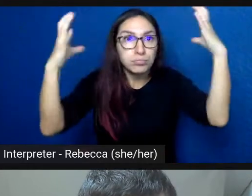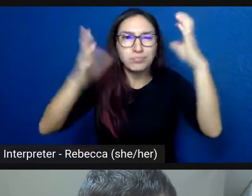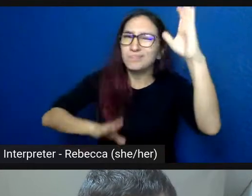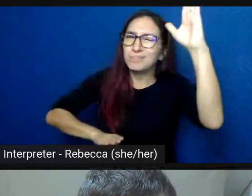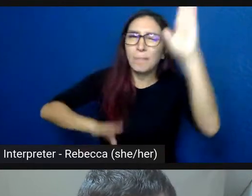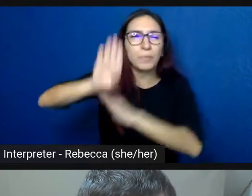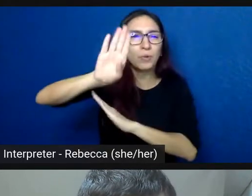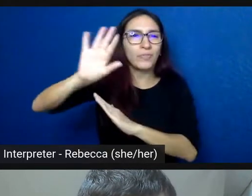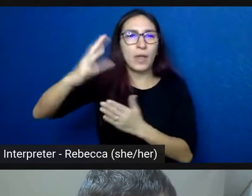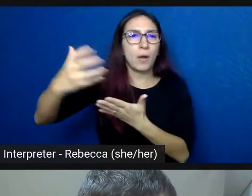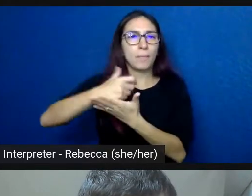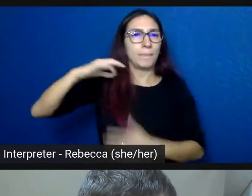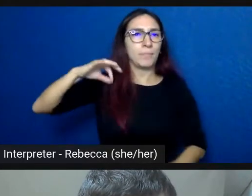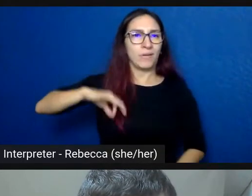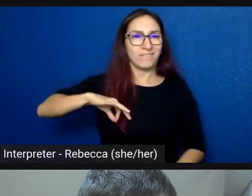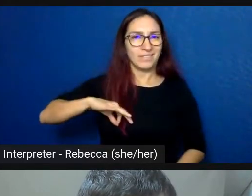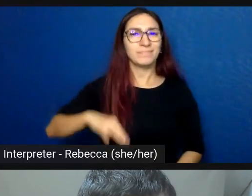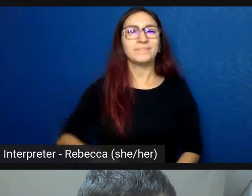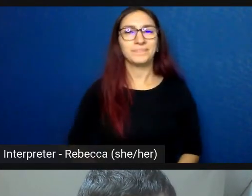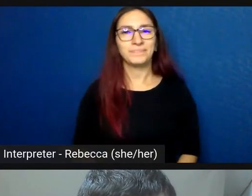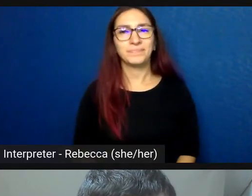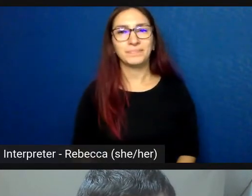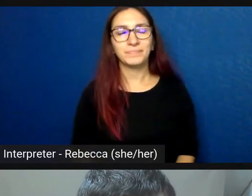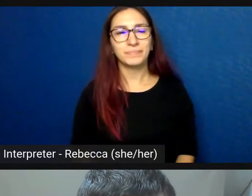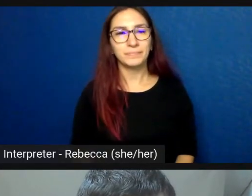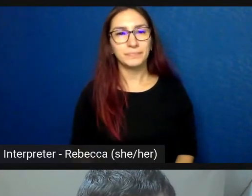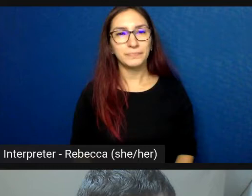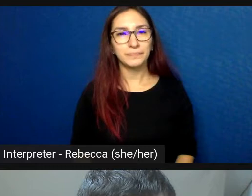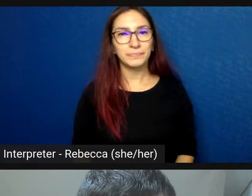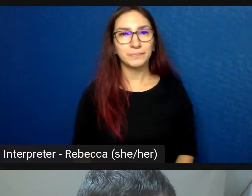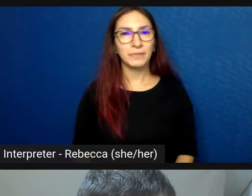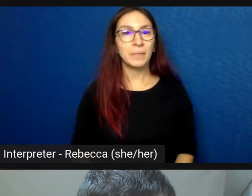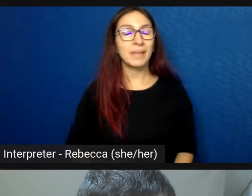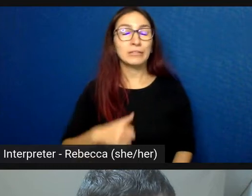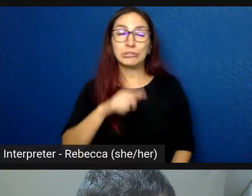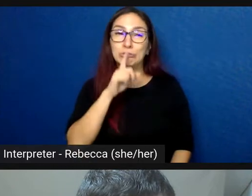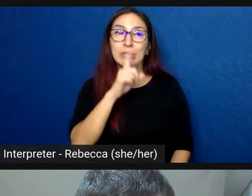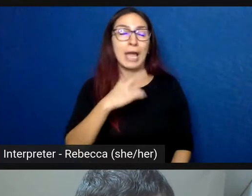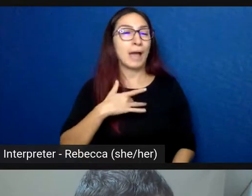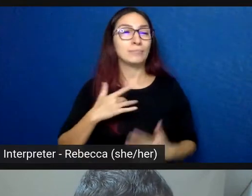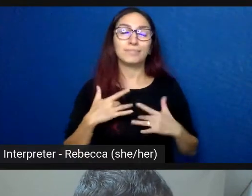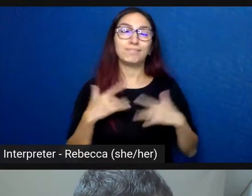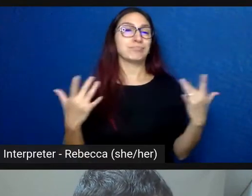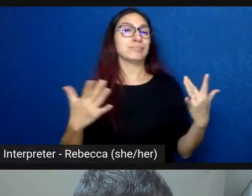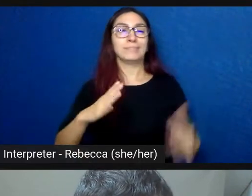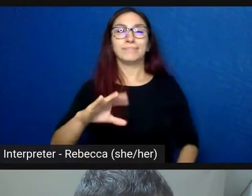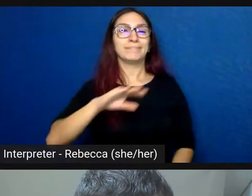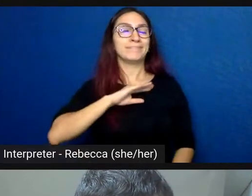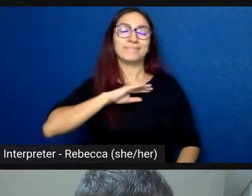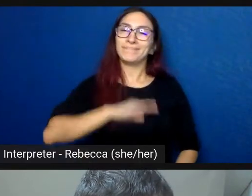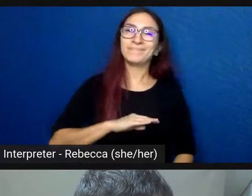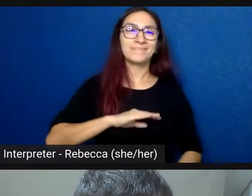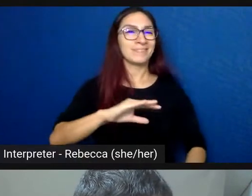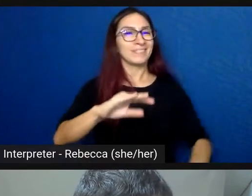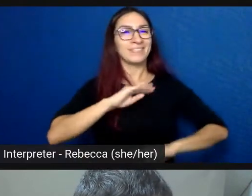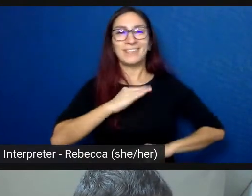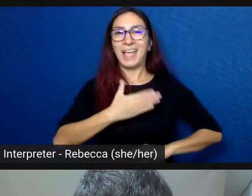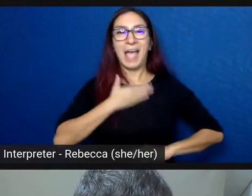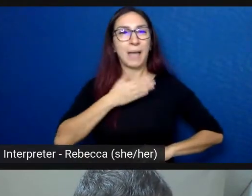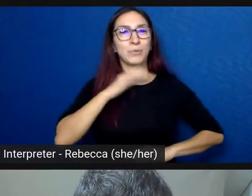Now, I'm insanely happy with this case, and I would give this case to anybody who wants to learn about accessible